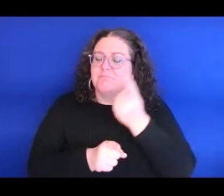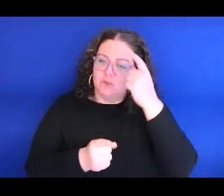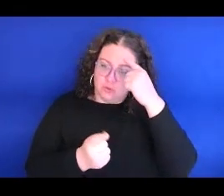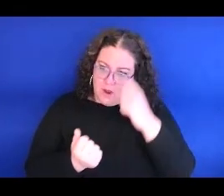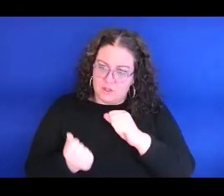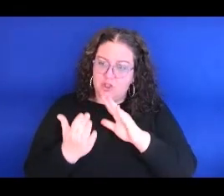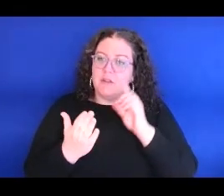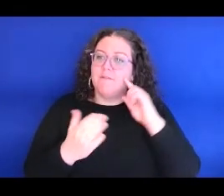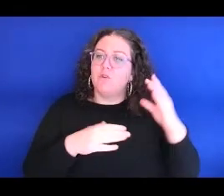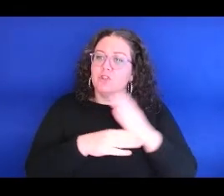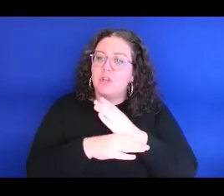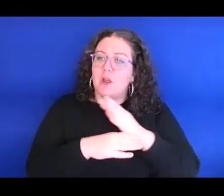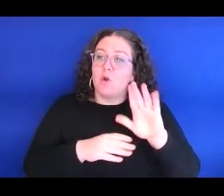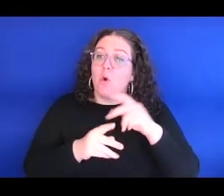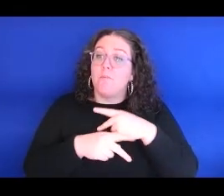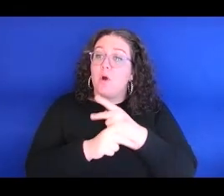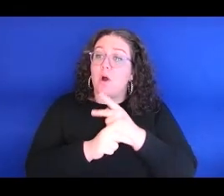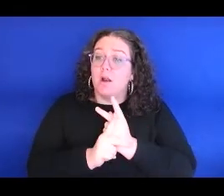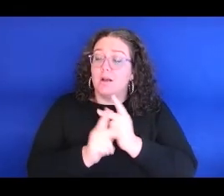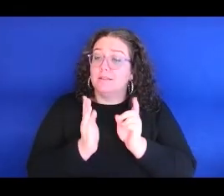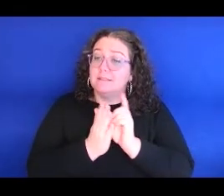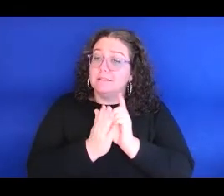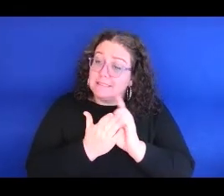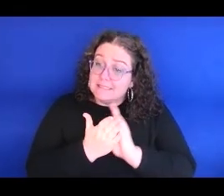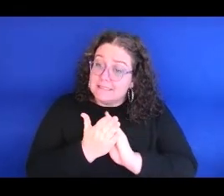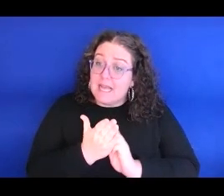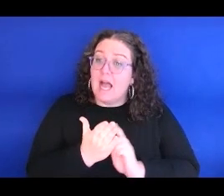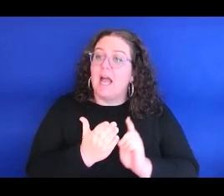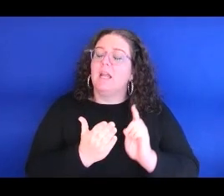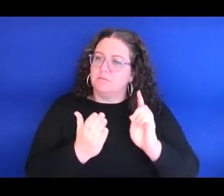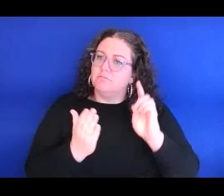It’s designed specifically with grantees in mind whether you’re just getting